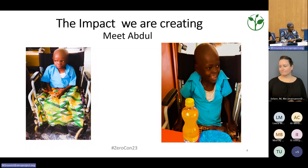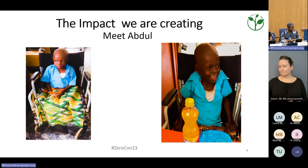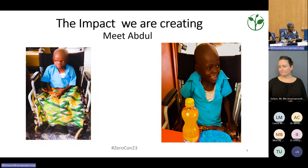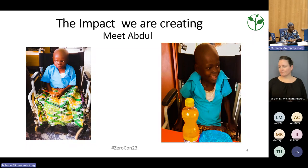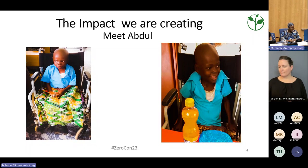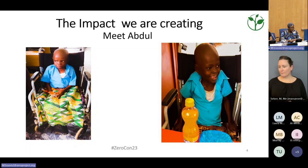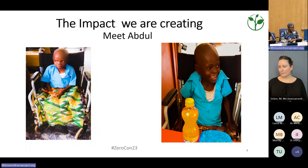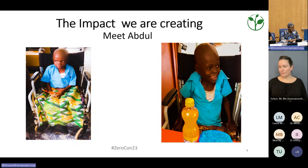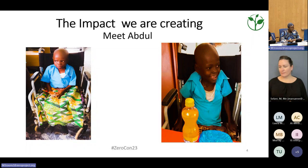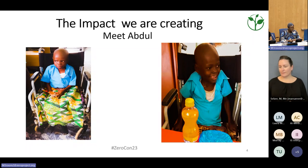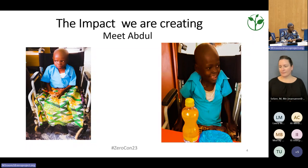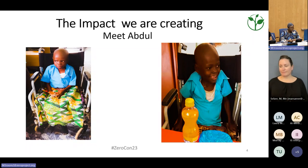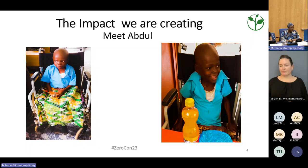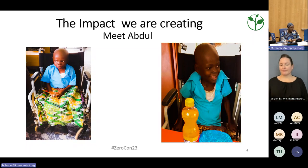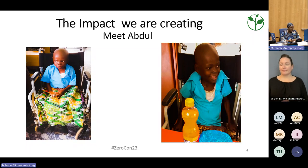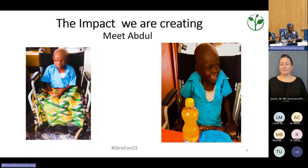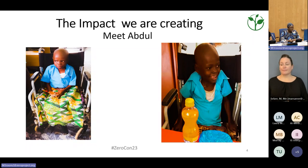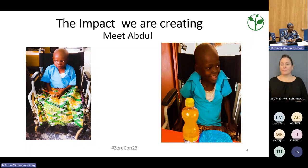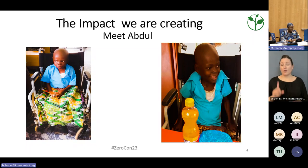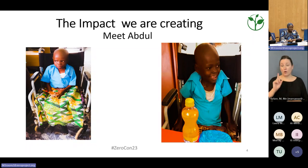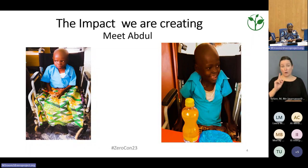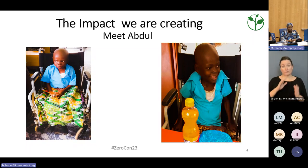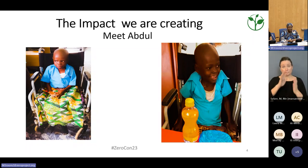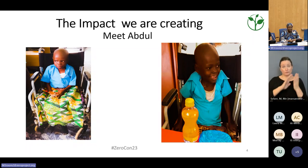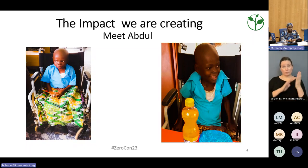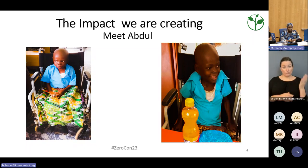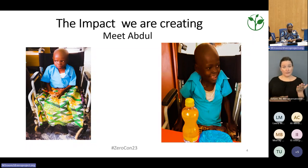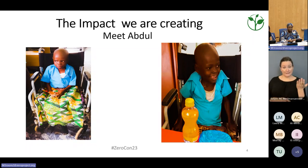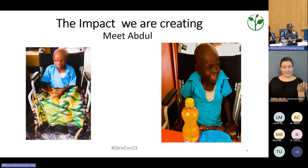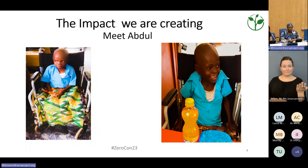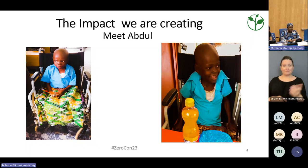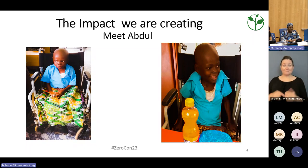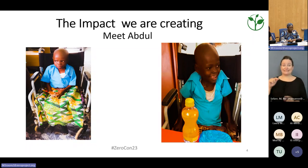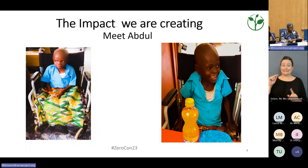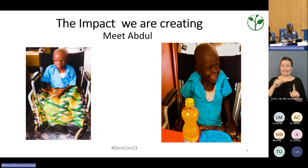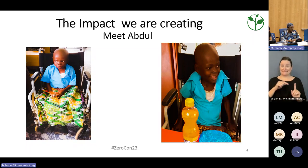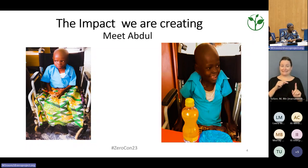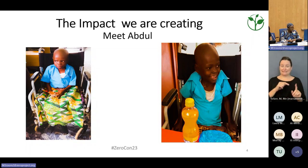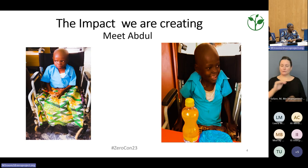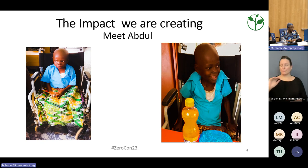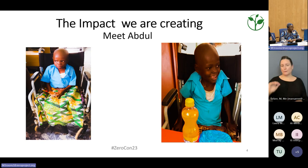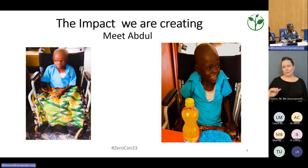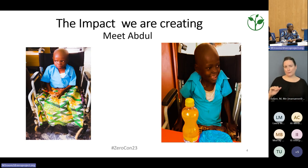one of our stories, after all. He was a happy eight year old in one of our centres, during a